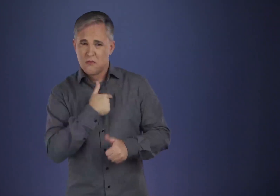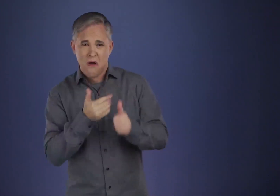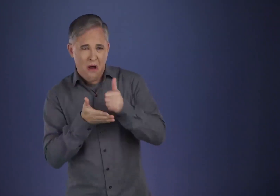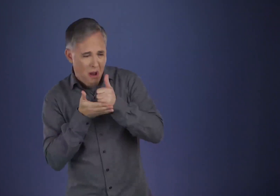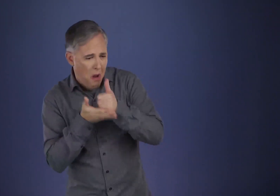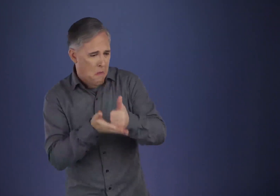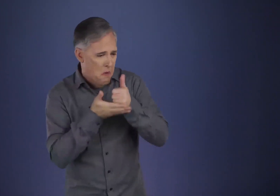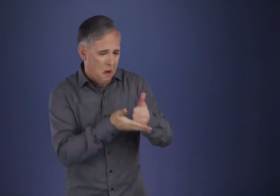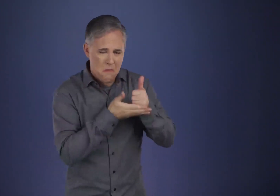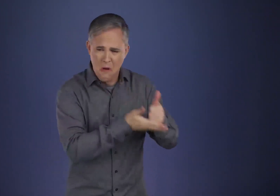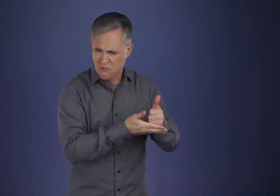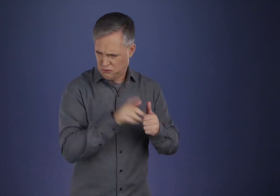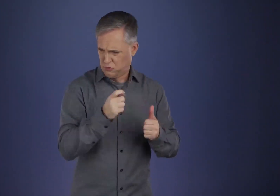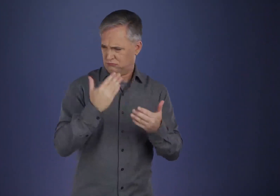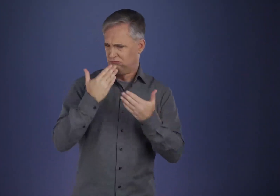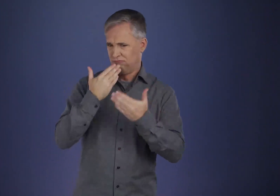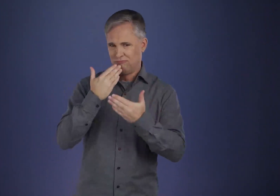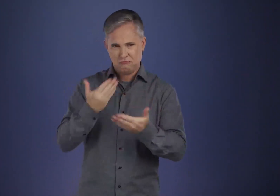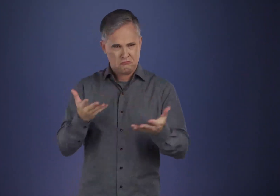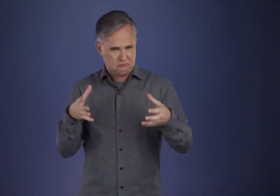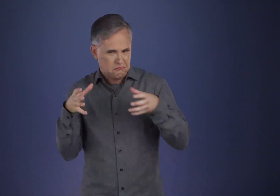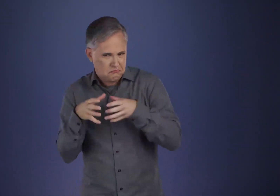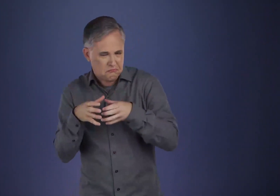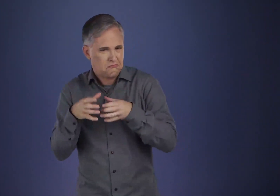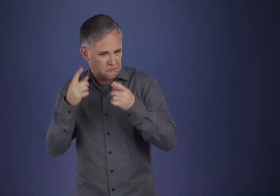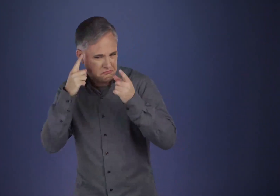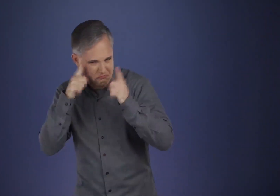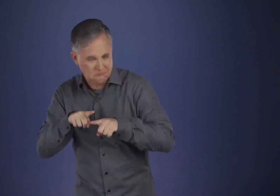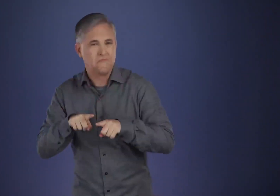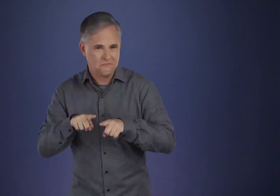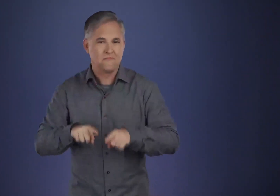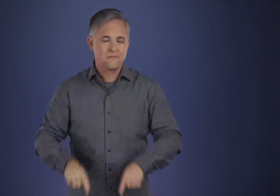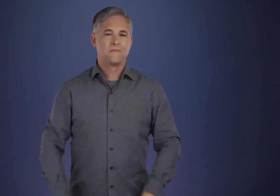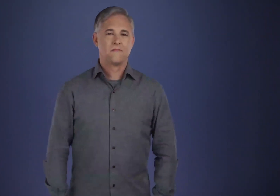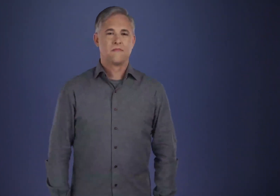Besides, look at all the good we’ve done these drunks. They should be grateful!”